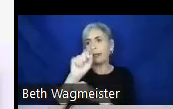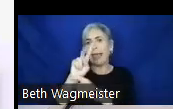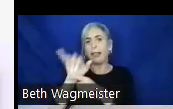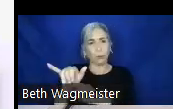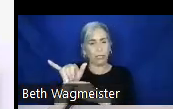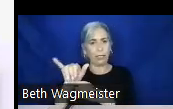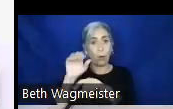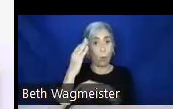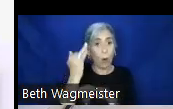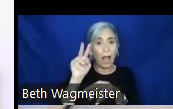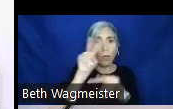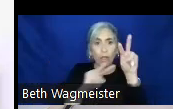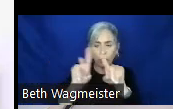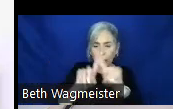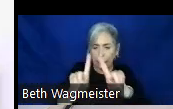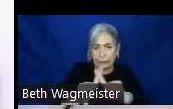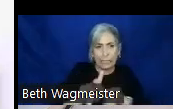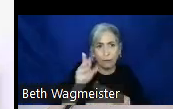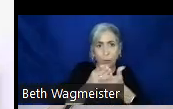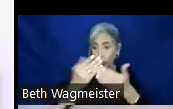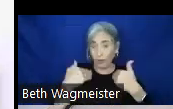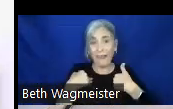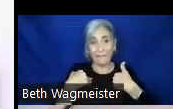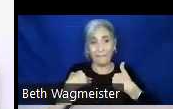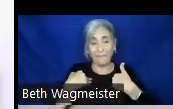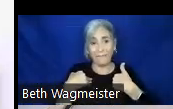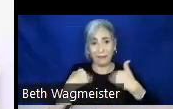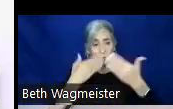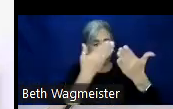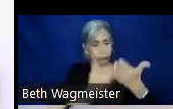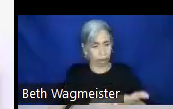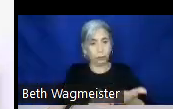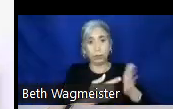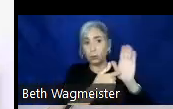look at all the different components you have. With each, you can show this is what it looks